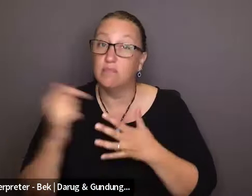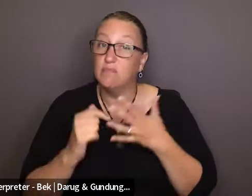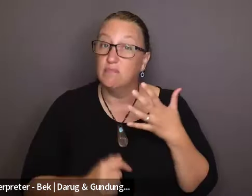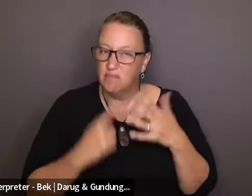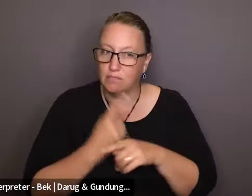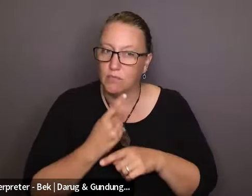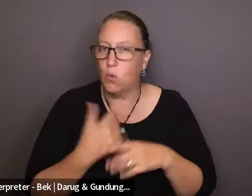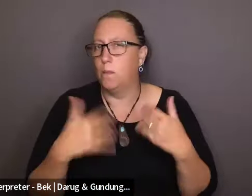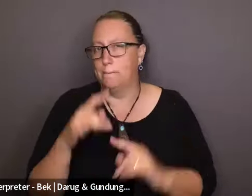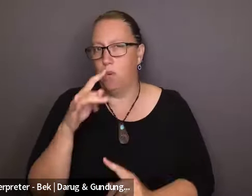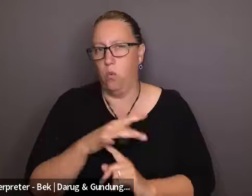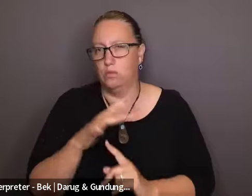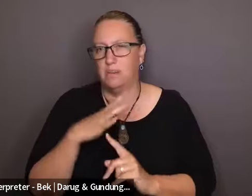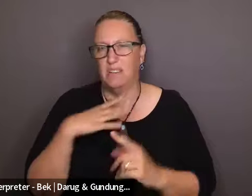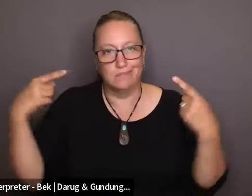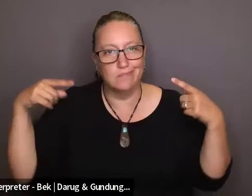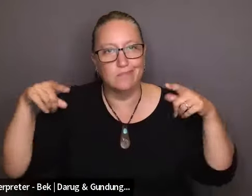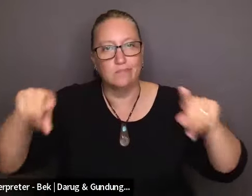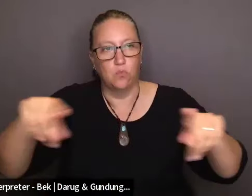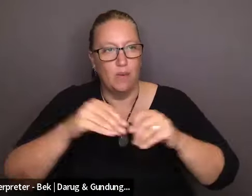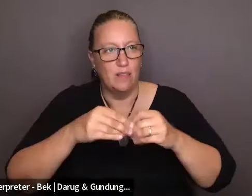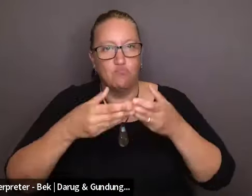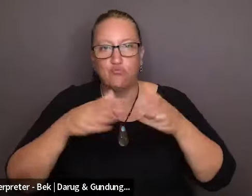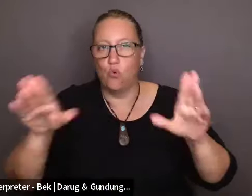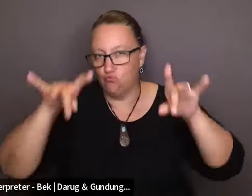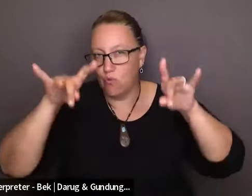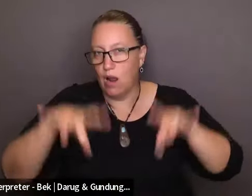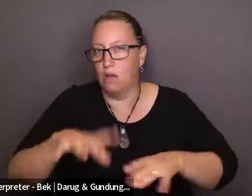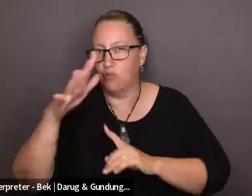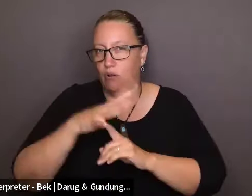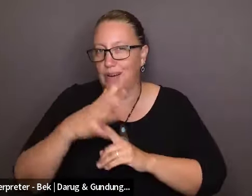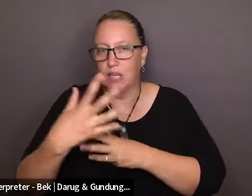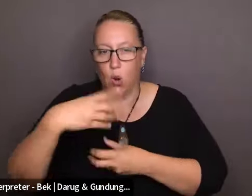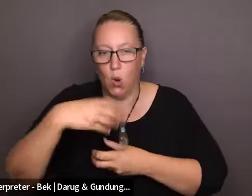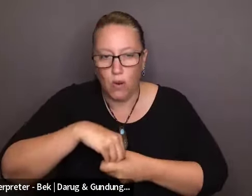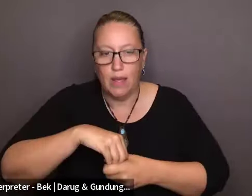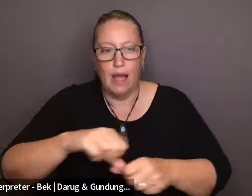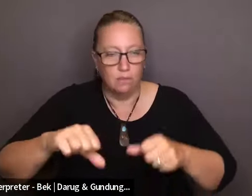deliver real world changes. These objectives are critical because they align with broader national priorities,